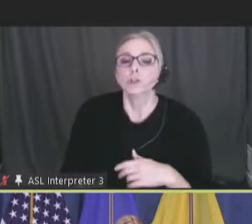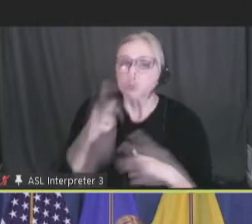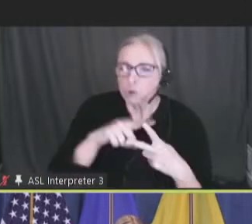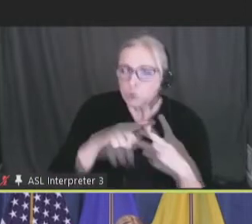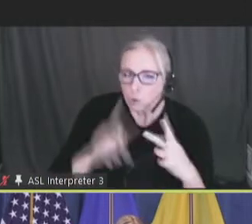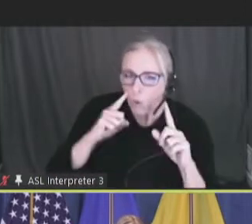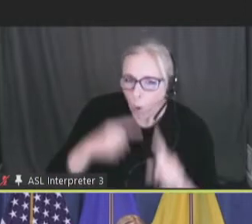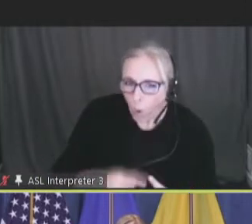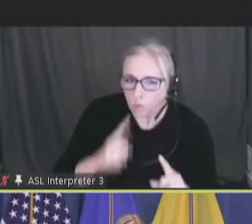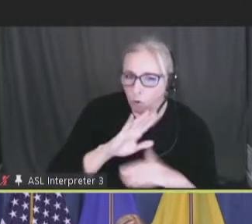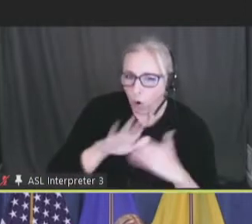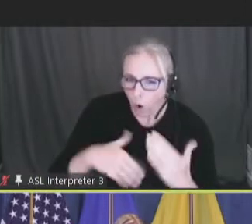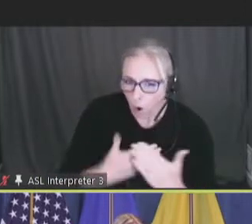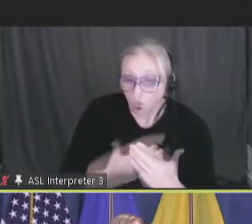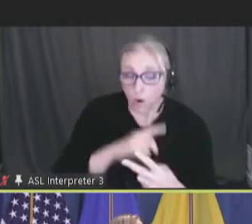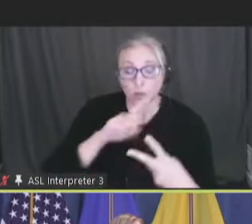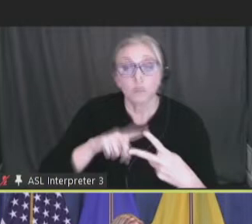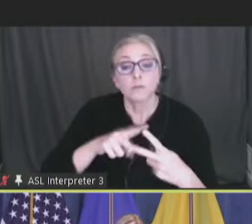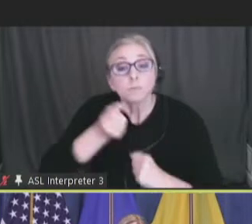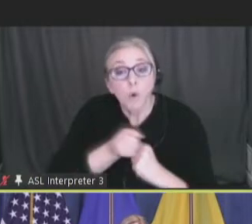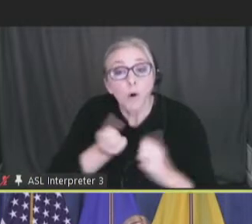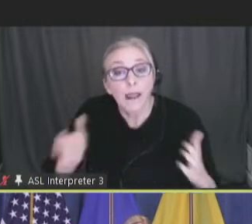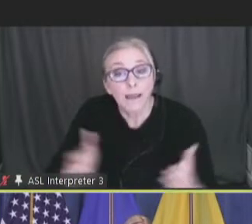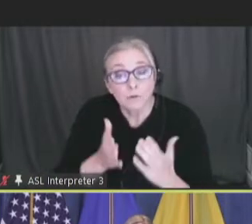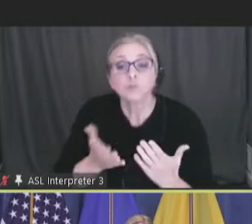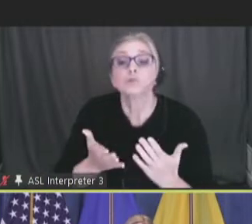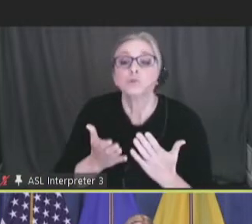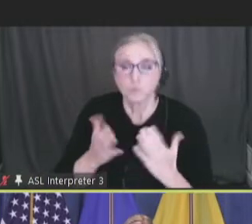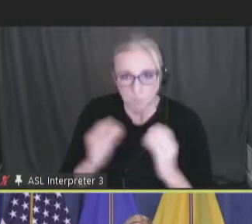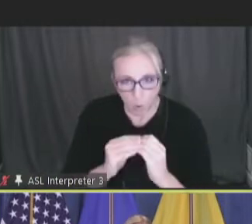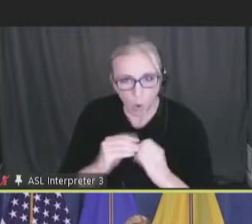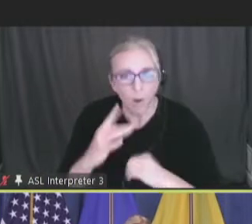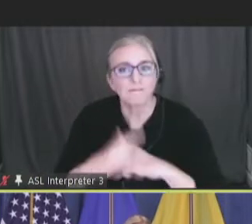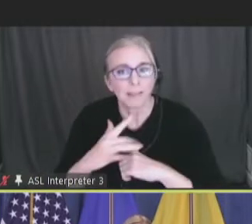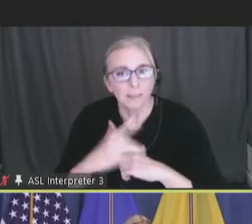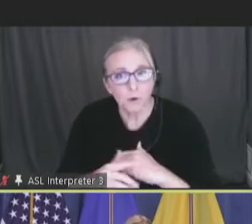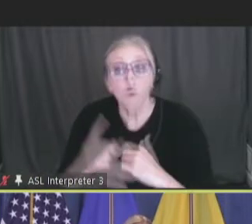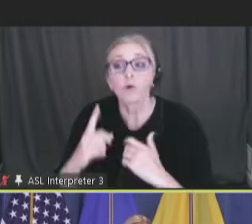The first was to support efforts to increase availability of accurate information about the